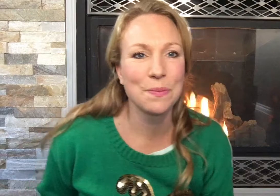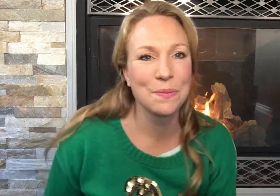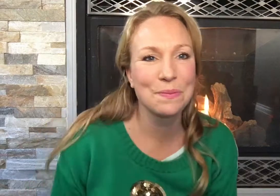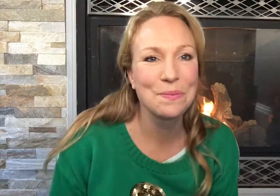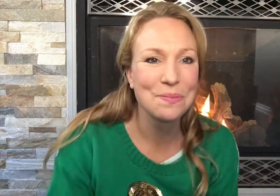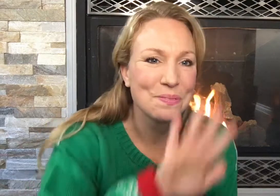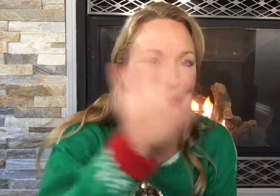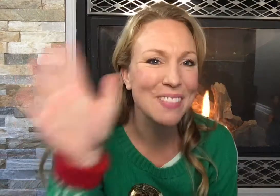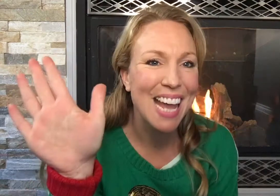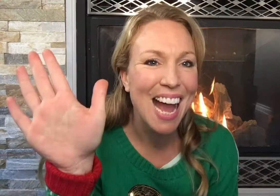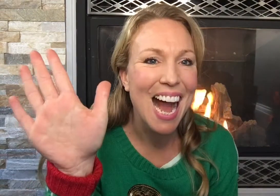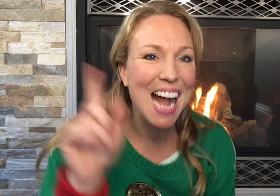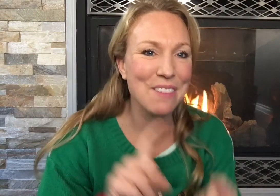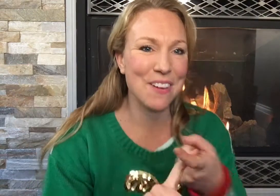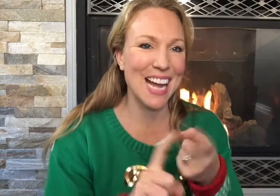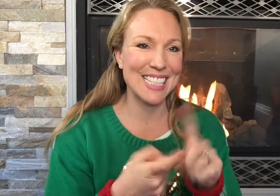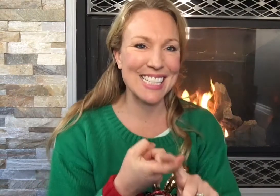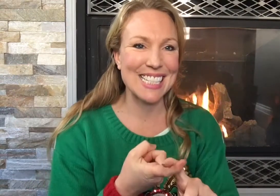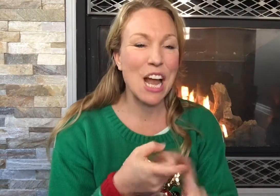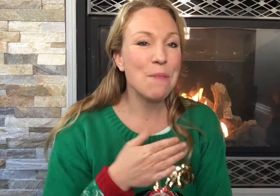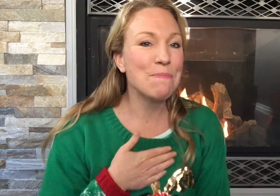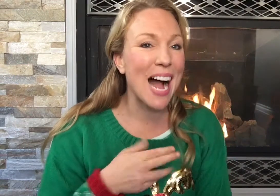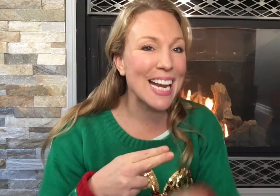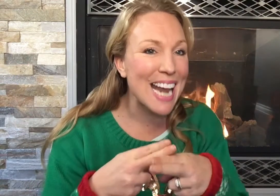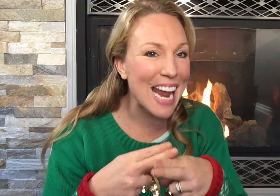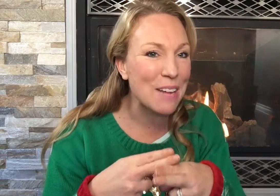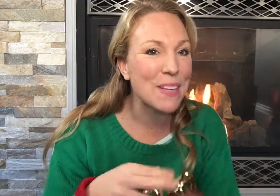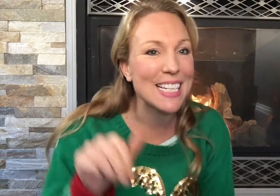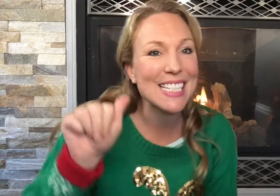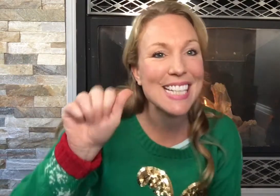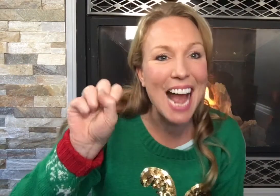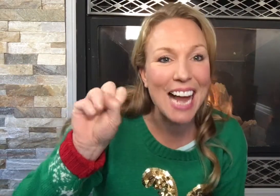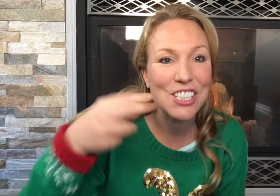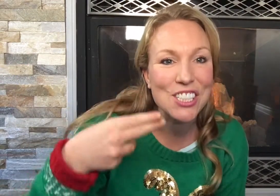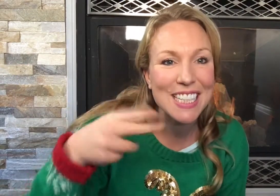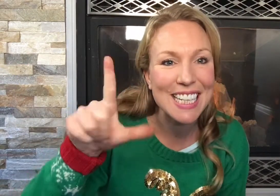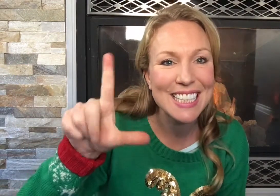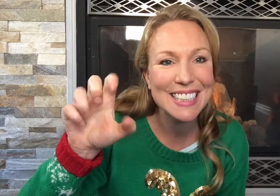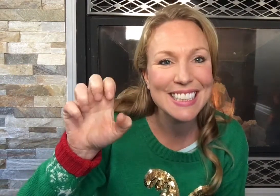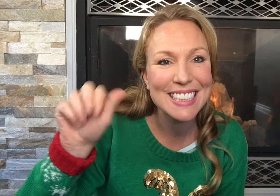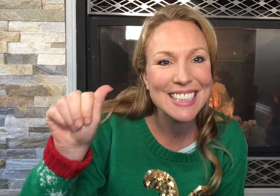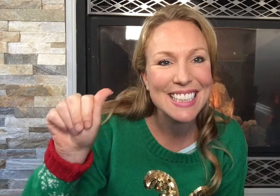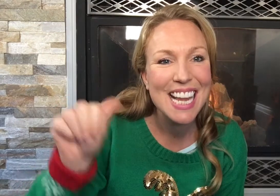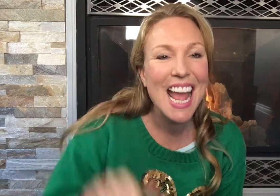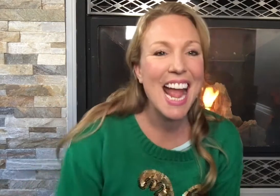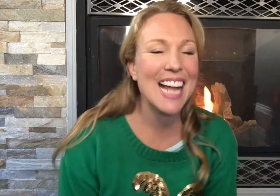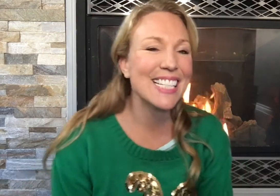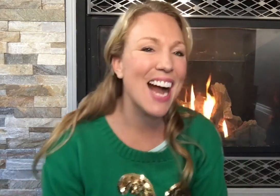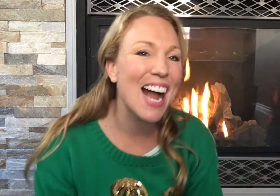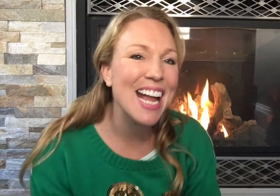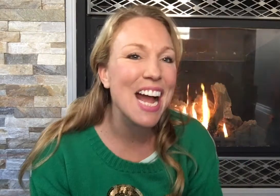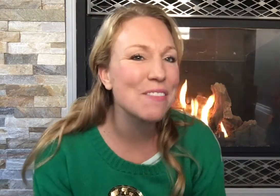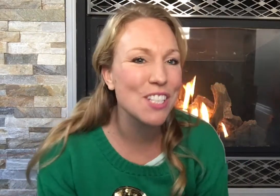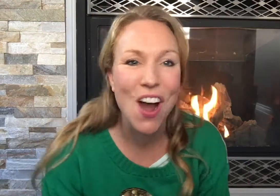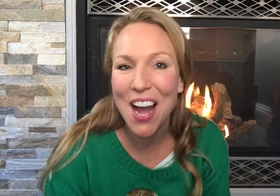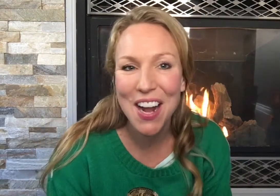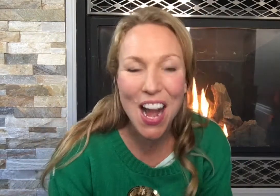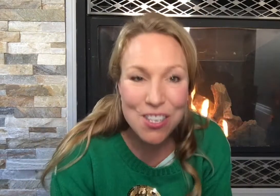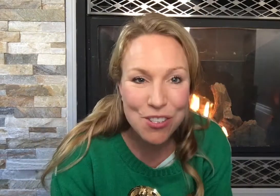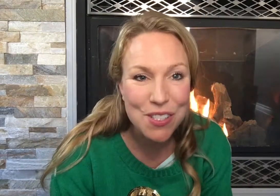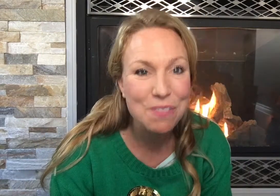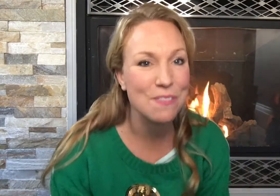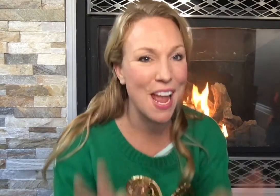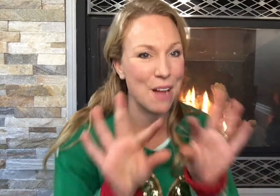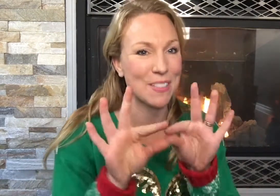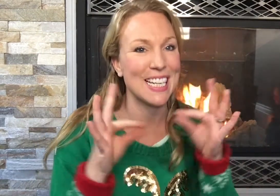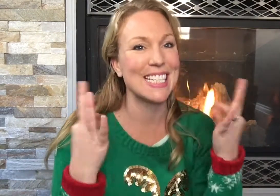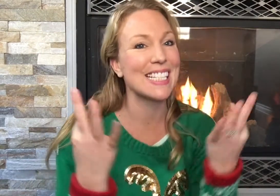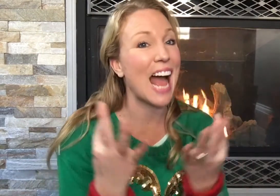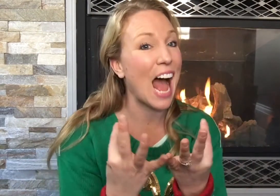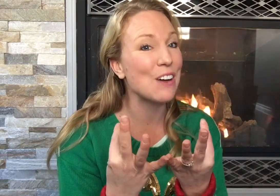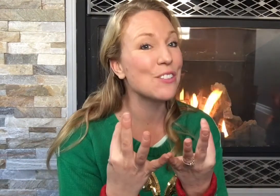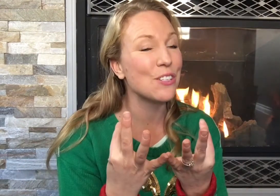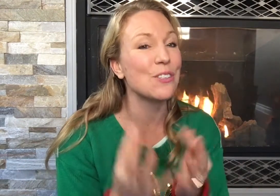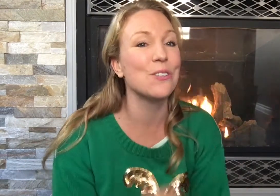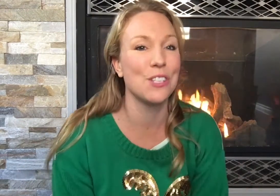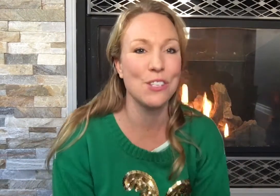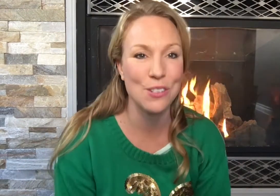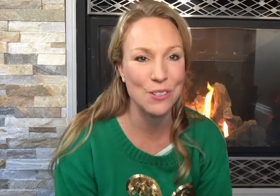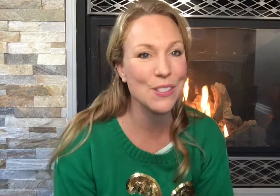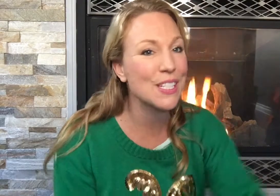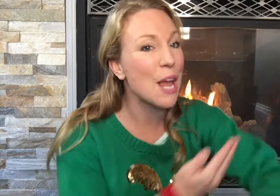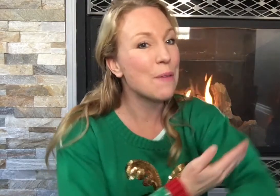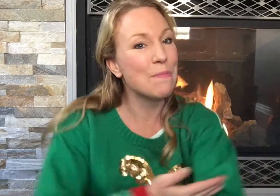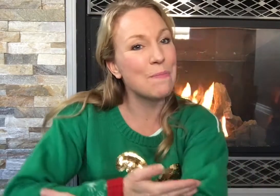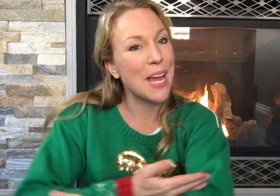HI friends, my name is Ashlea and I have taught hundreds of FAMILIES how to use BABY